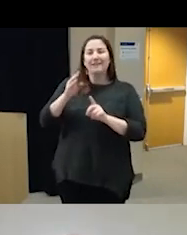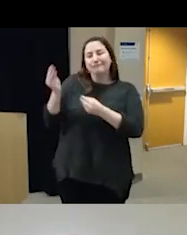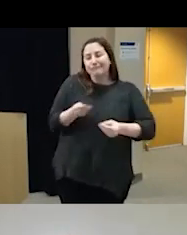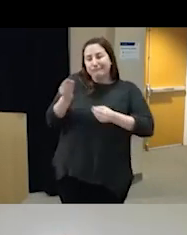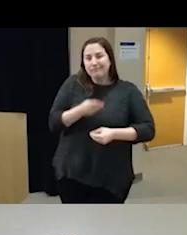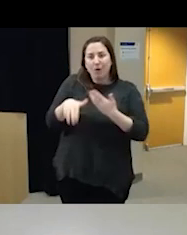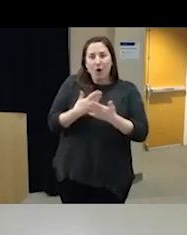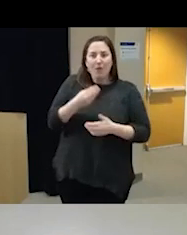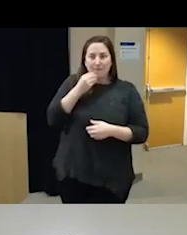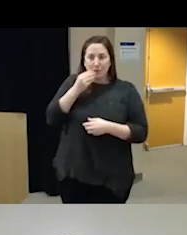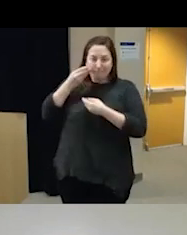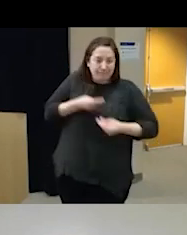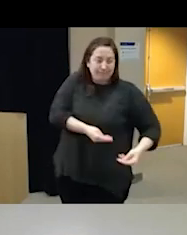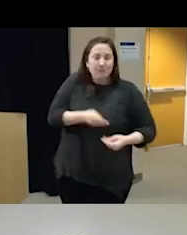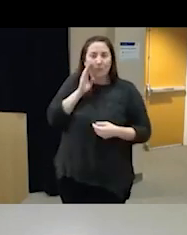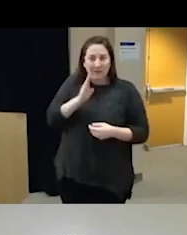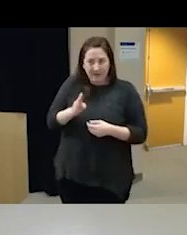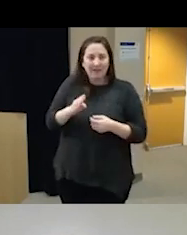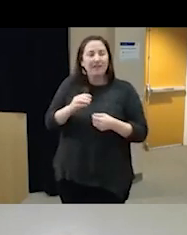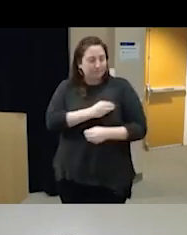The glucose into the muscle out of